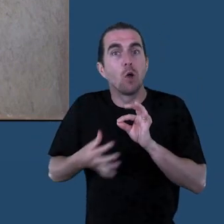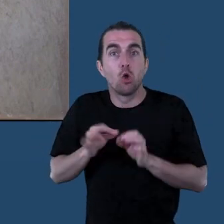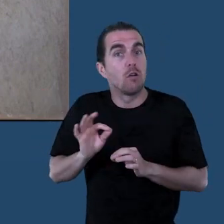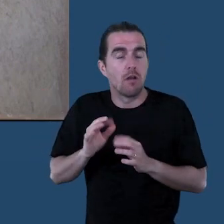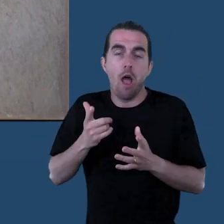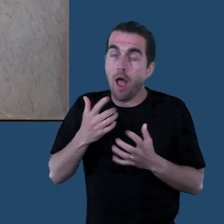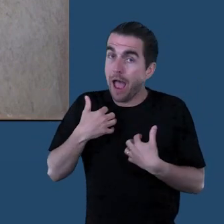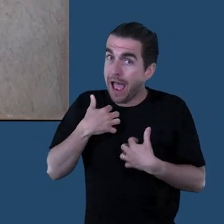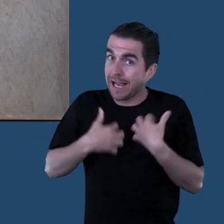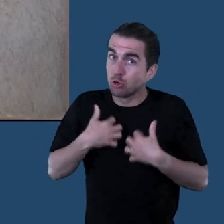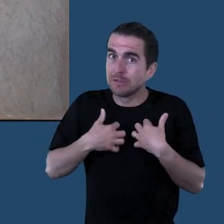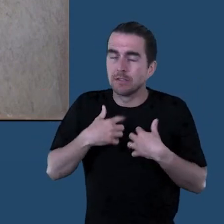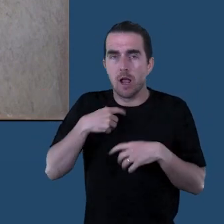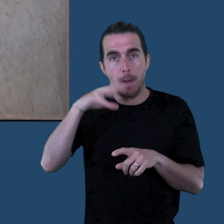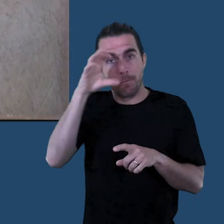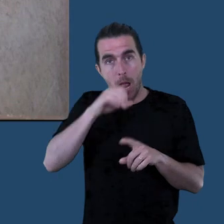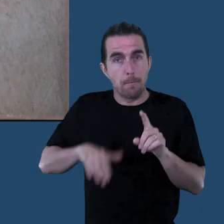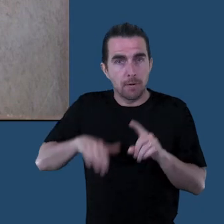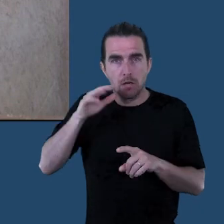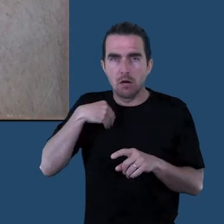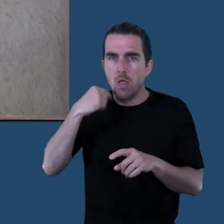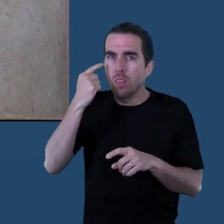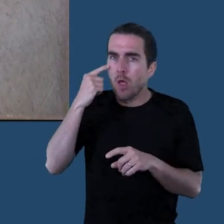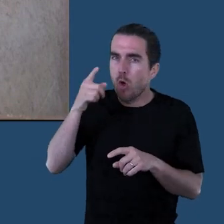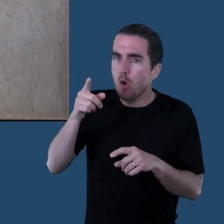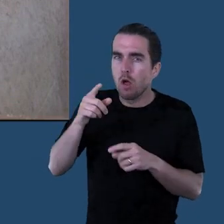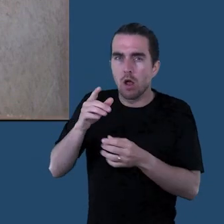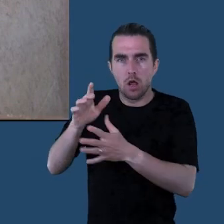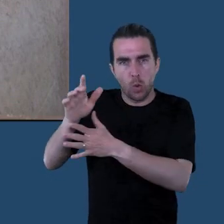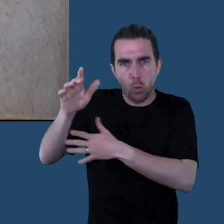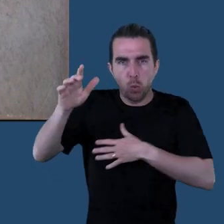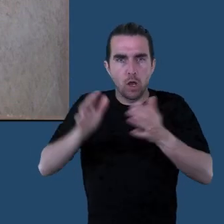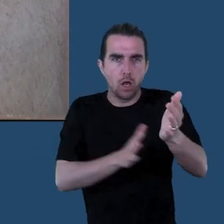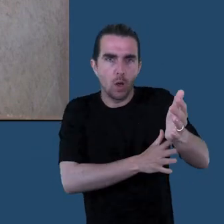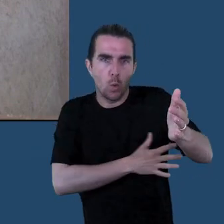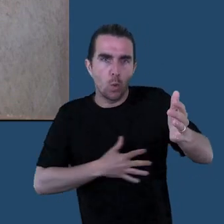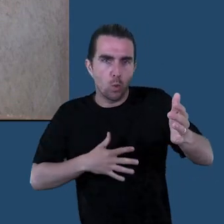Well, this is really interesting. So, I remember growing up, and it just being a membranous wing.